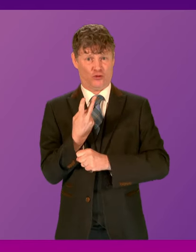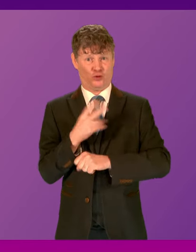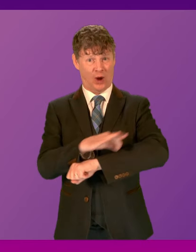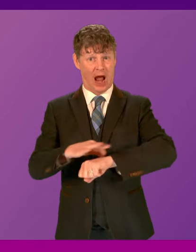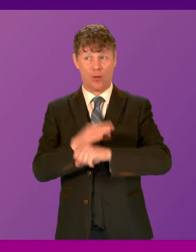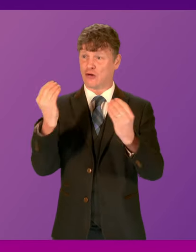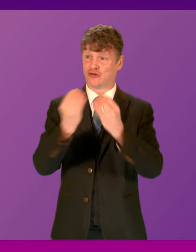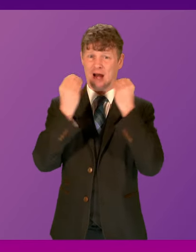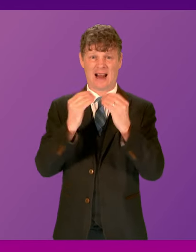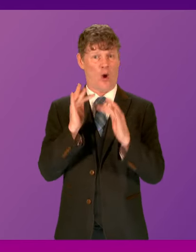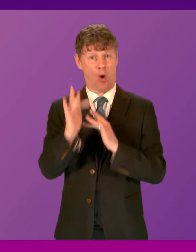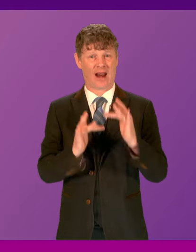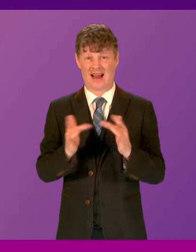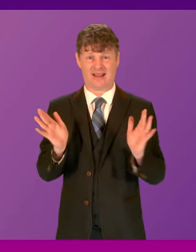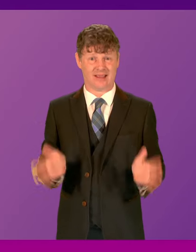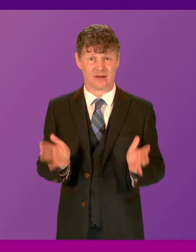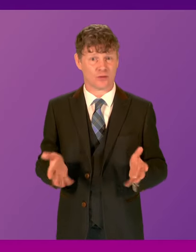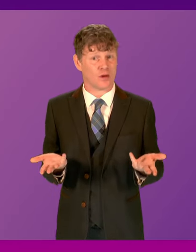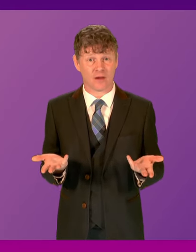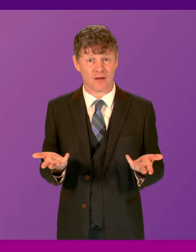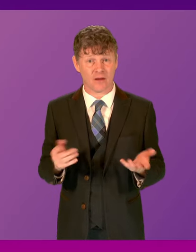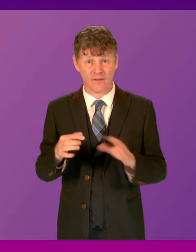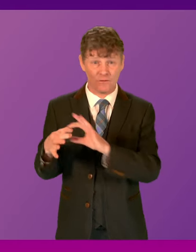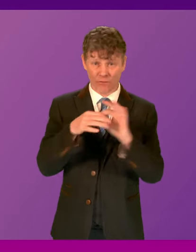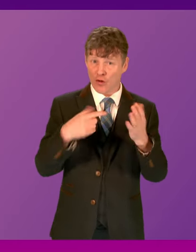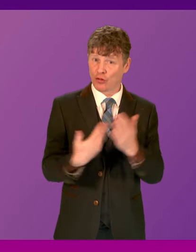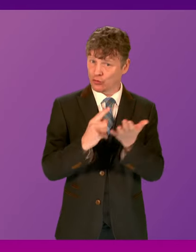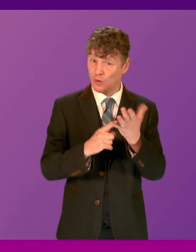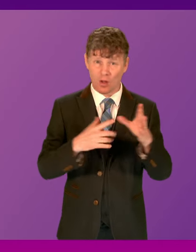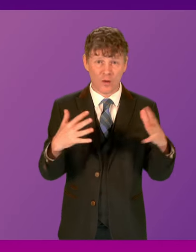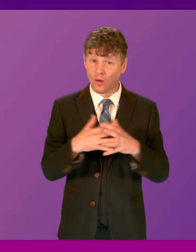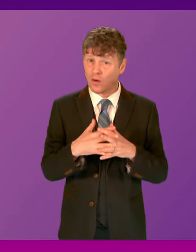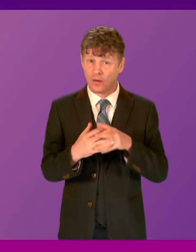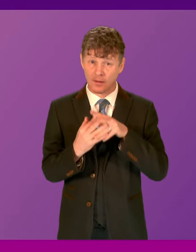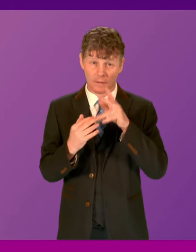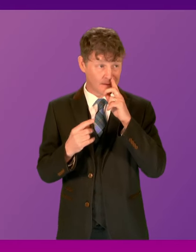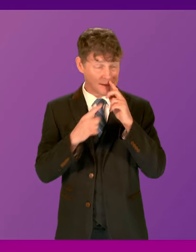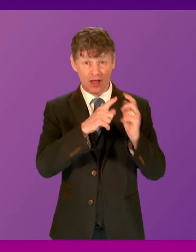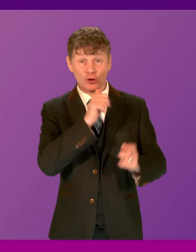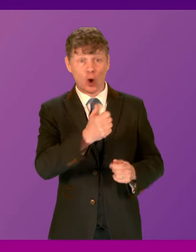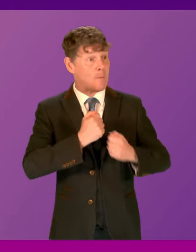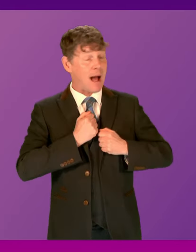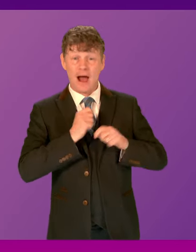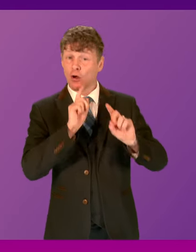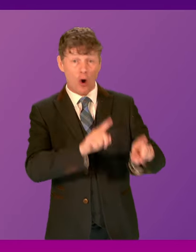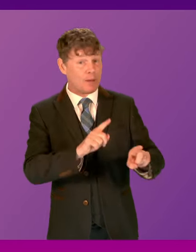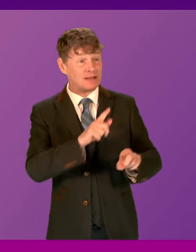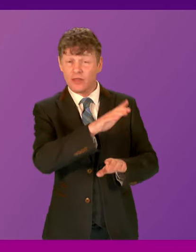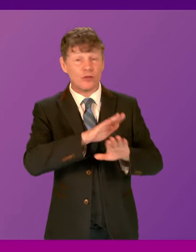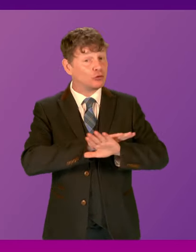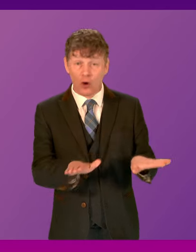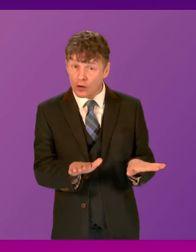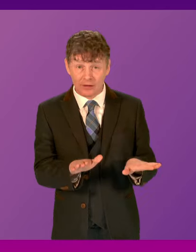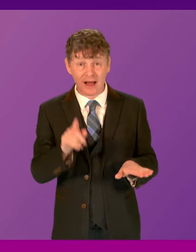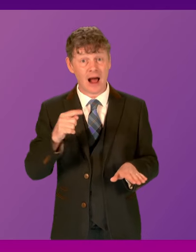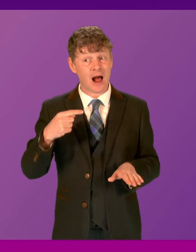the legislation. The First Minister keeps trying to say that those are my comments. They are not. I originally quoted the Scottish Police Federation.